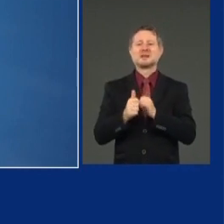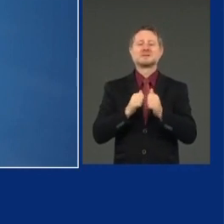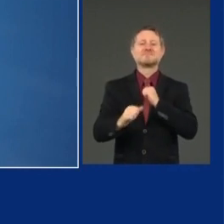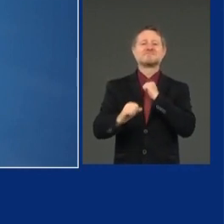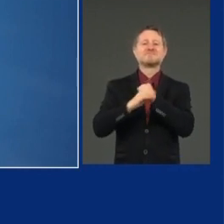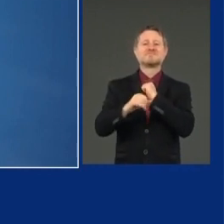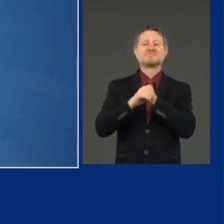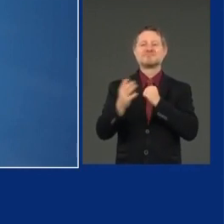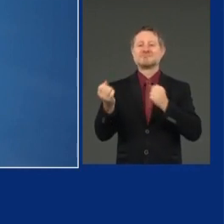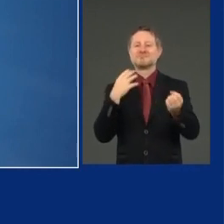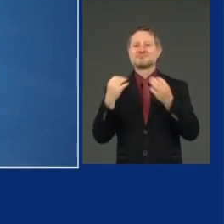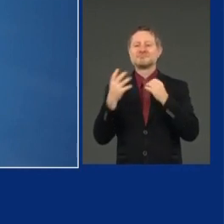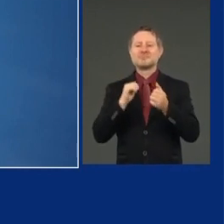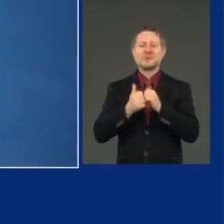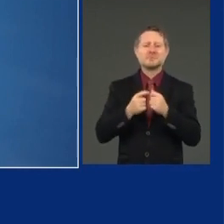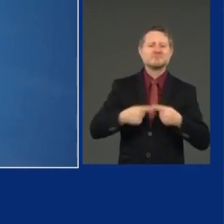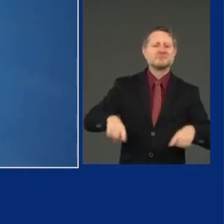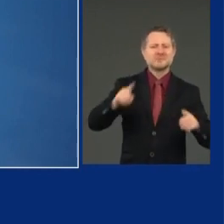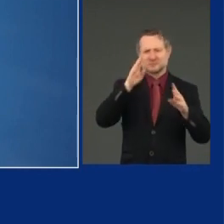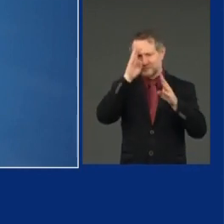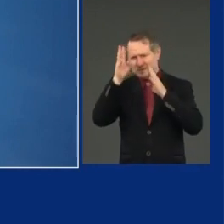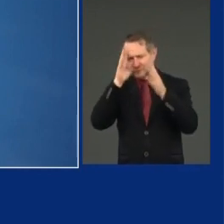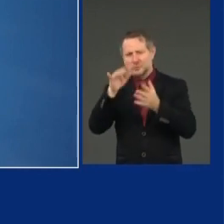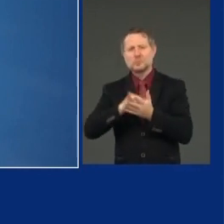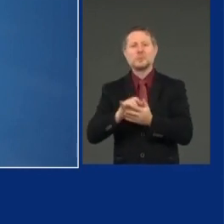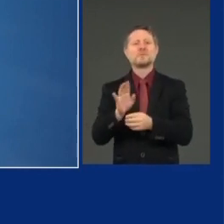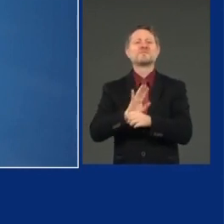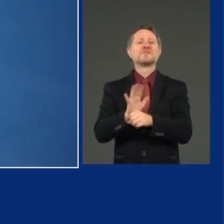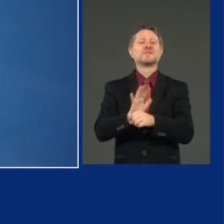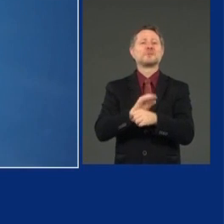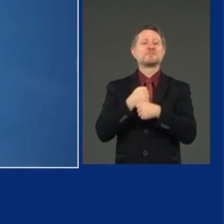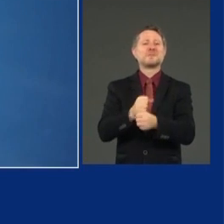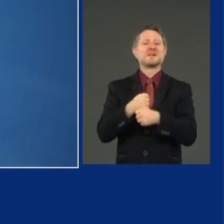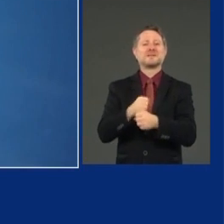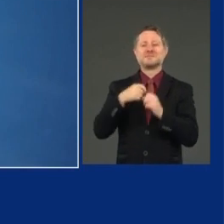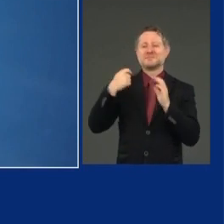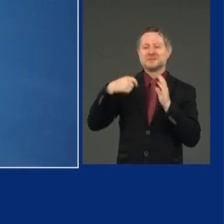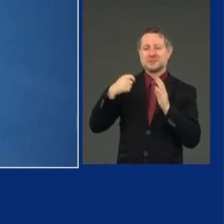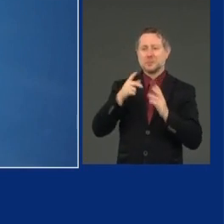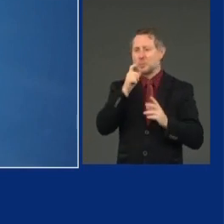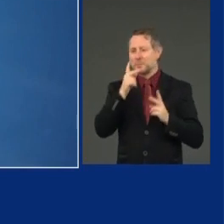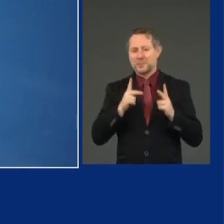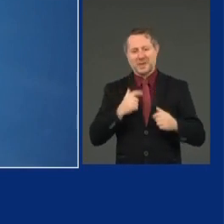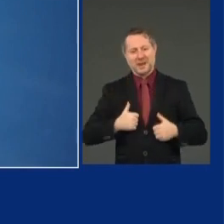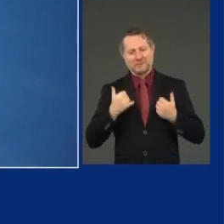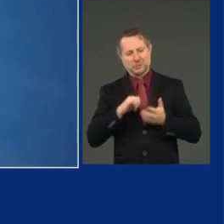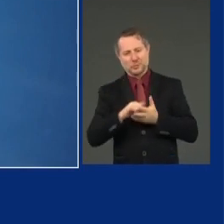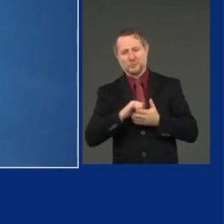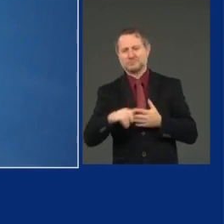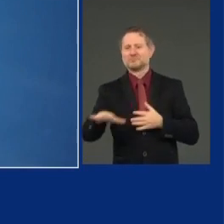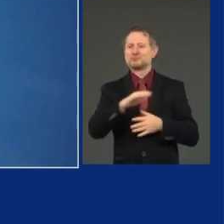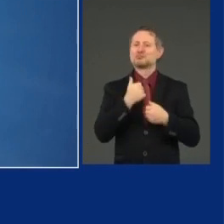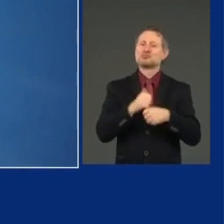SO ON MAY 5, WE LAUNCHED THE